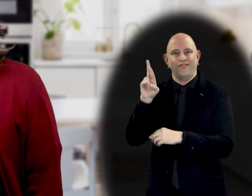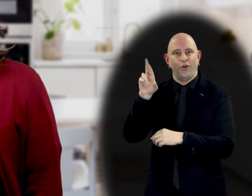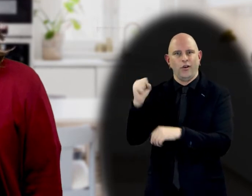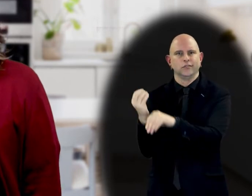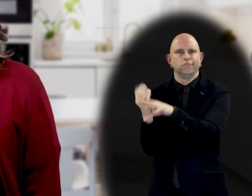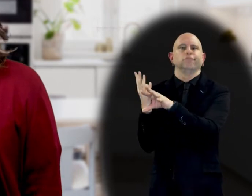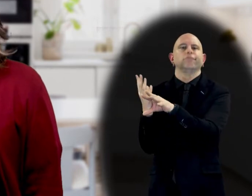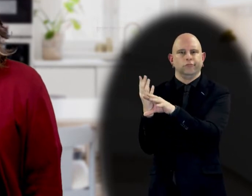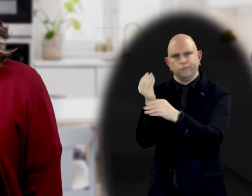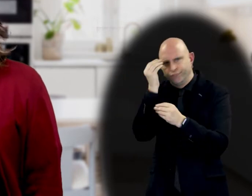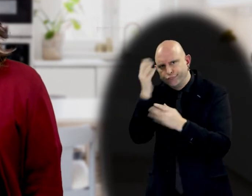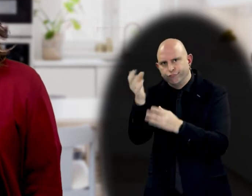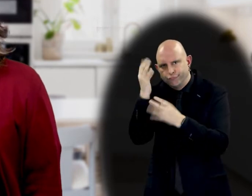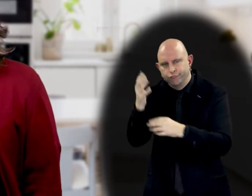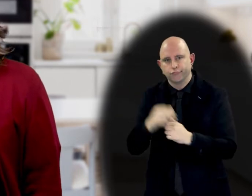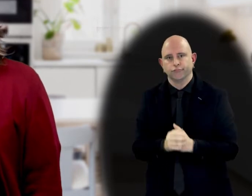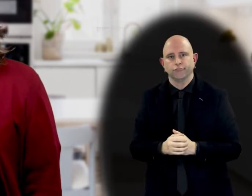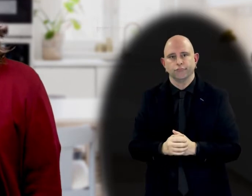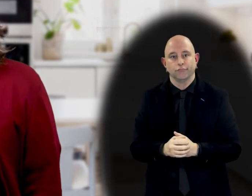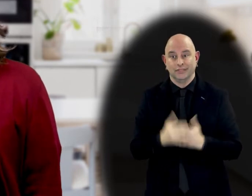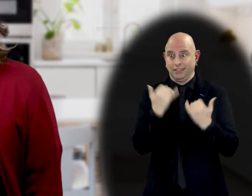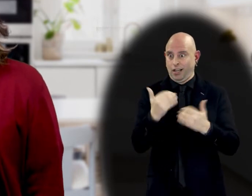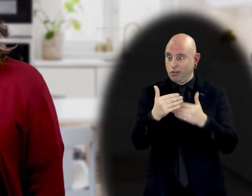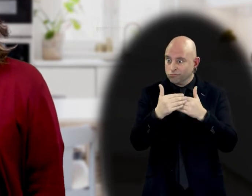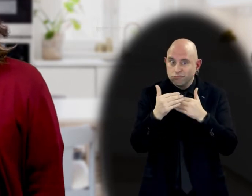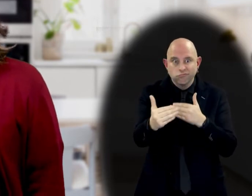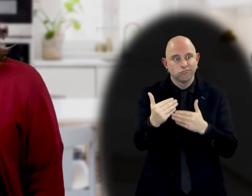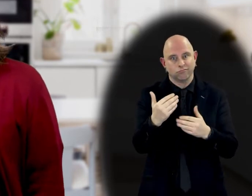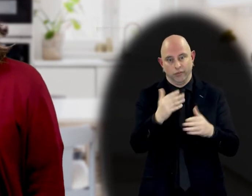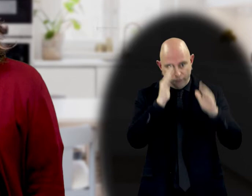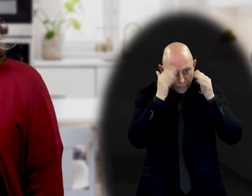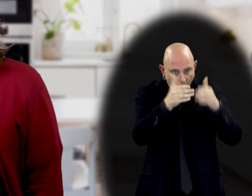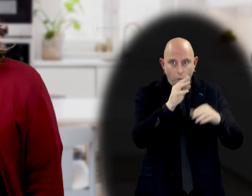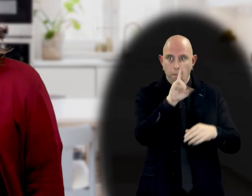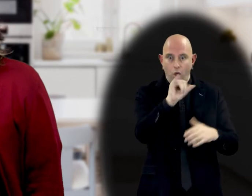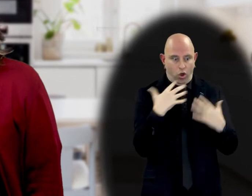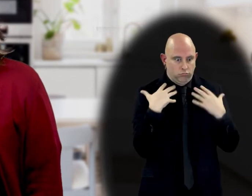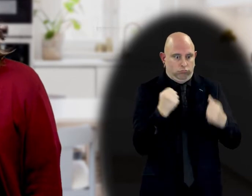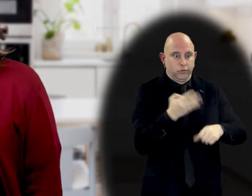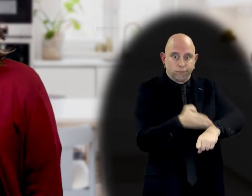if I needed to get hold of Anika in an emergency. Now I can focus on Mary.